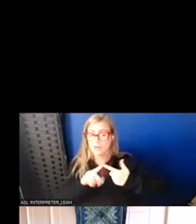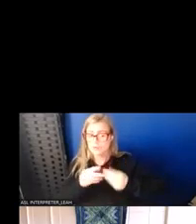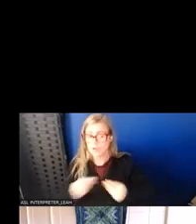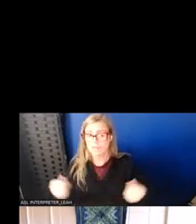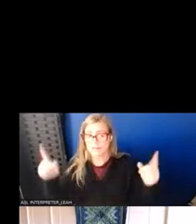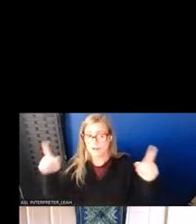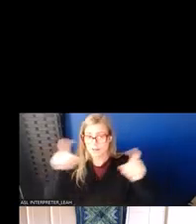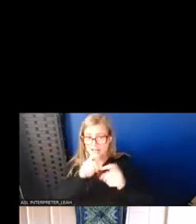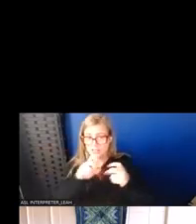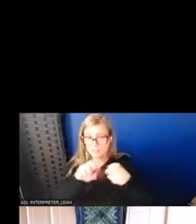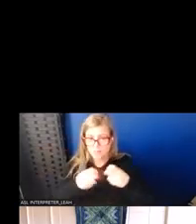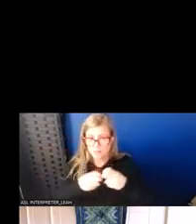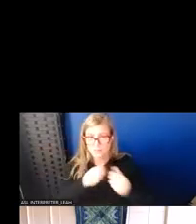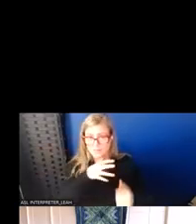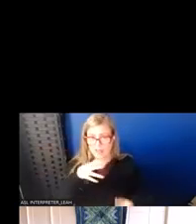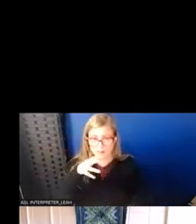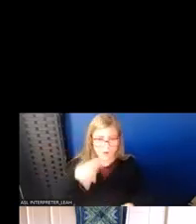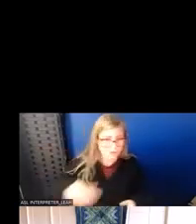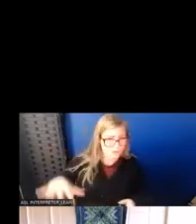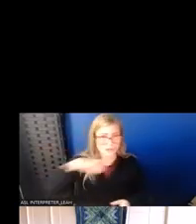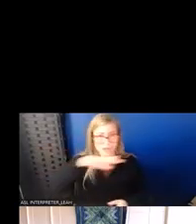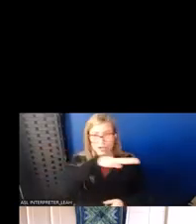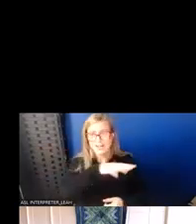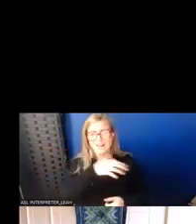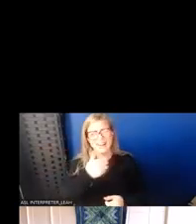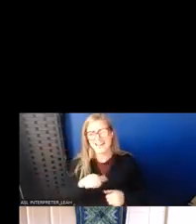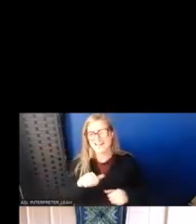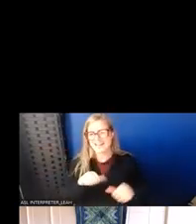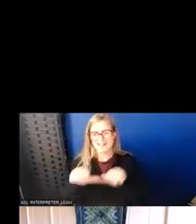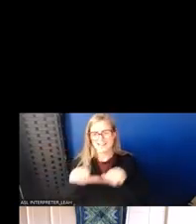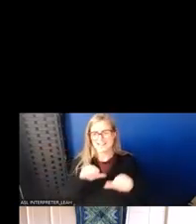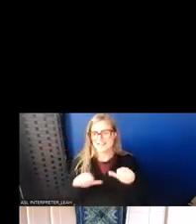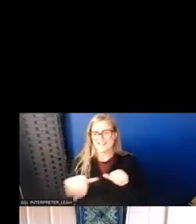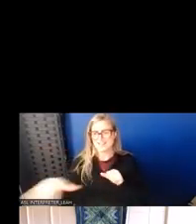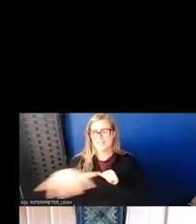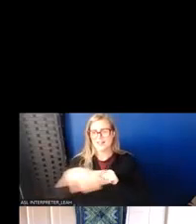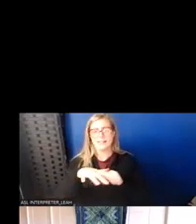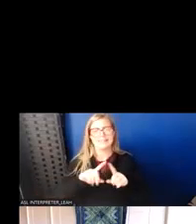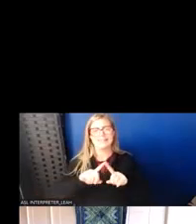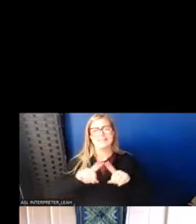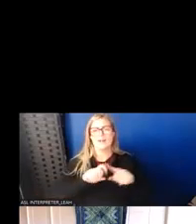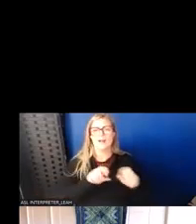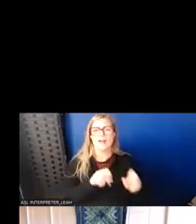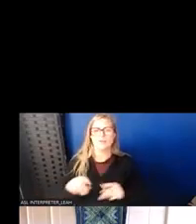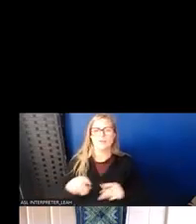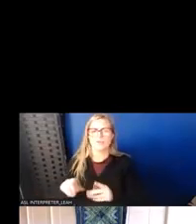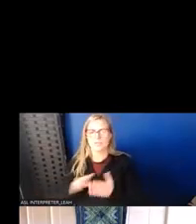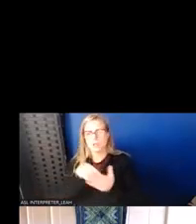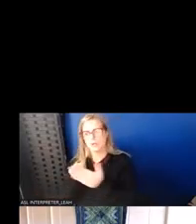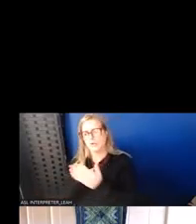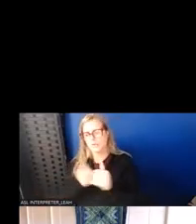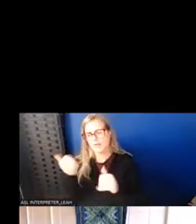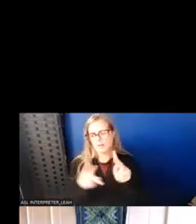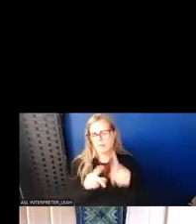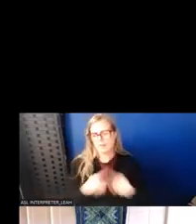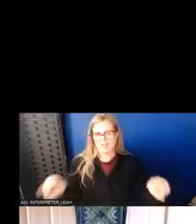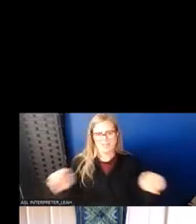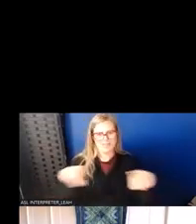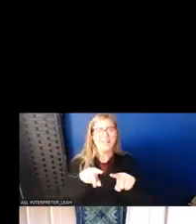agricultural field and really any scientific field, the opportunities for us to learn from other people are also expanding.